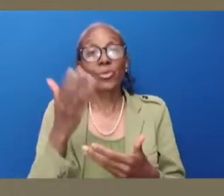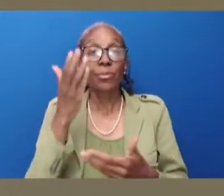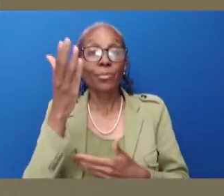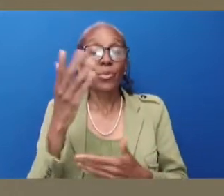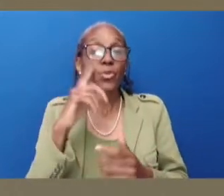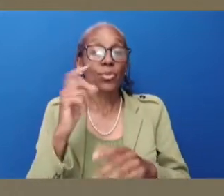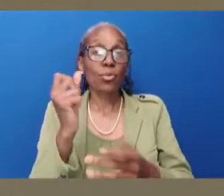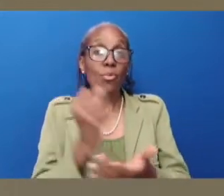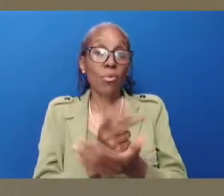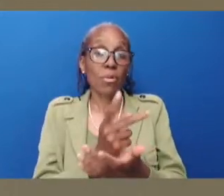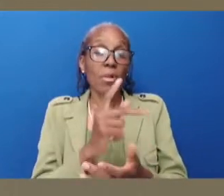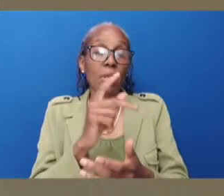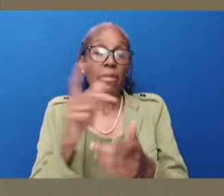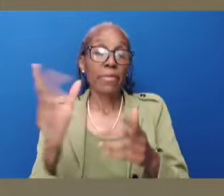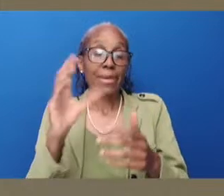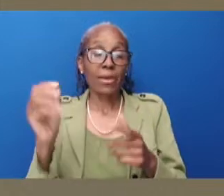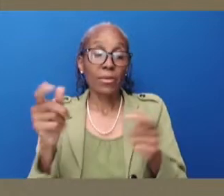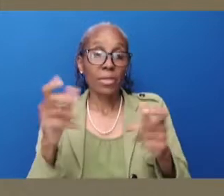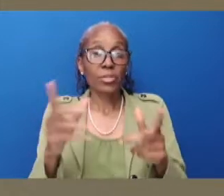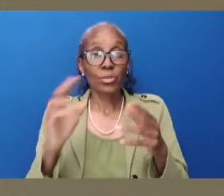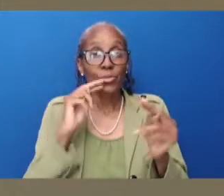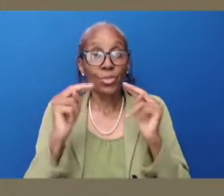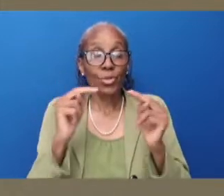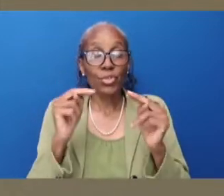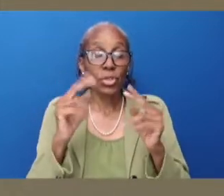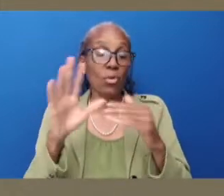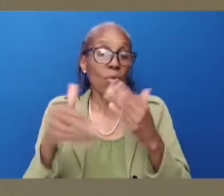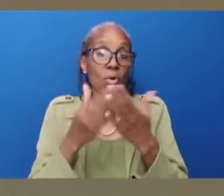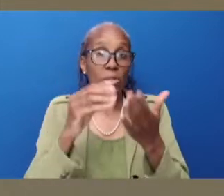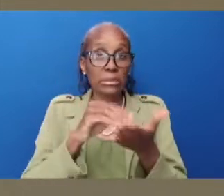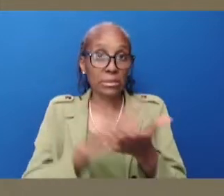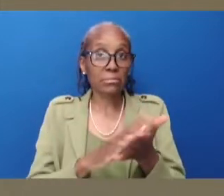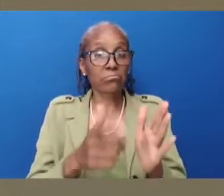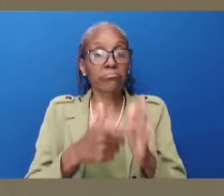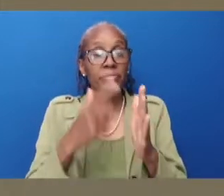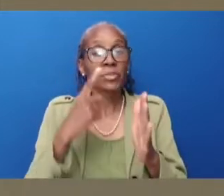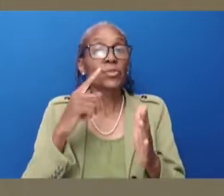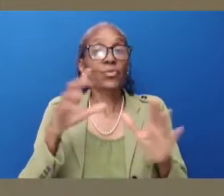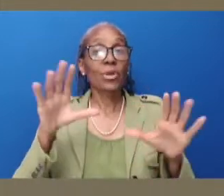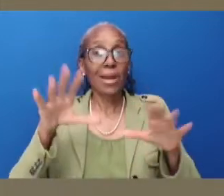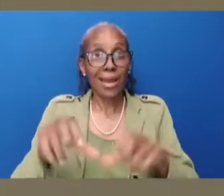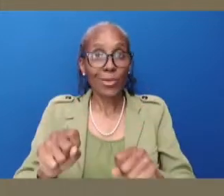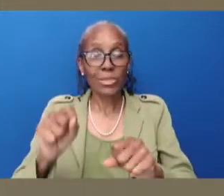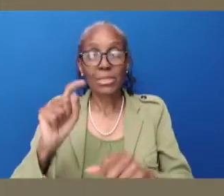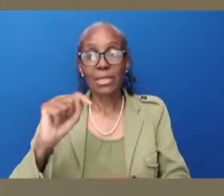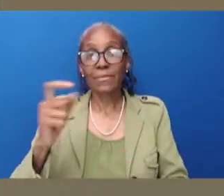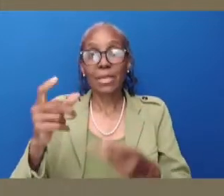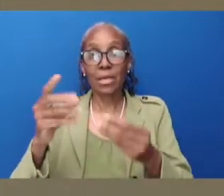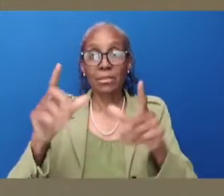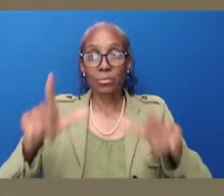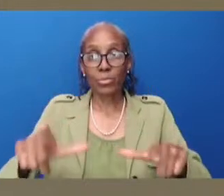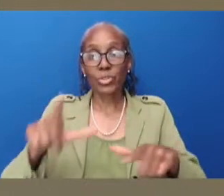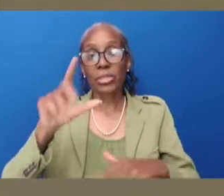ON THE RECORD. CHAIR WILL ENTERTAIN A MOLT AUTHORIZING COUNTY MANAGER TO